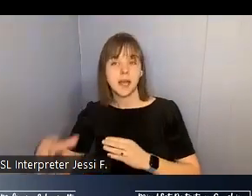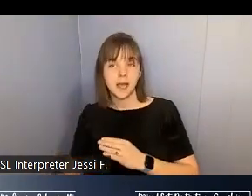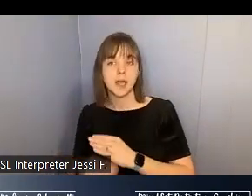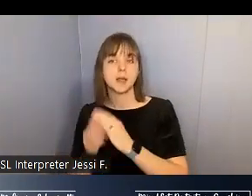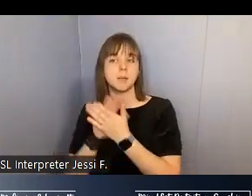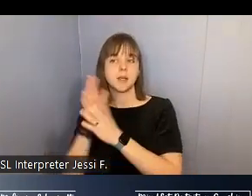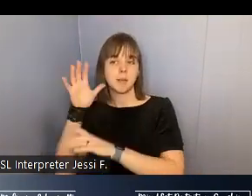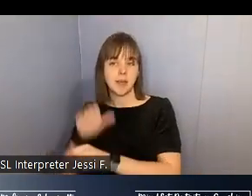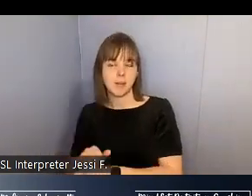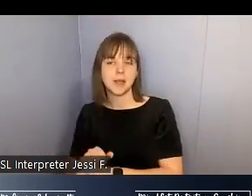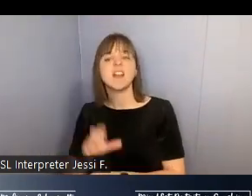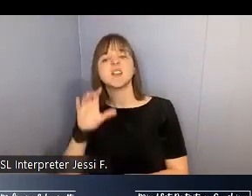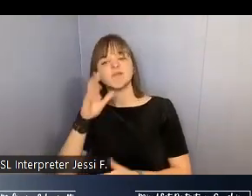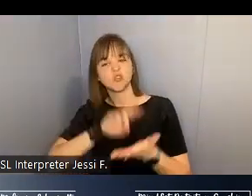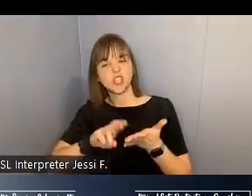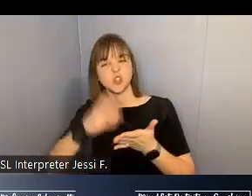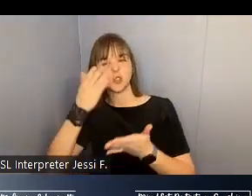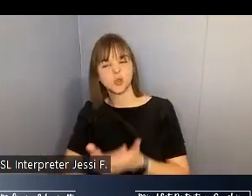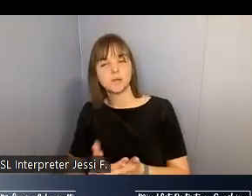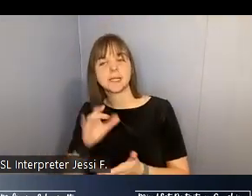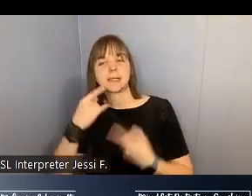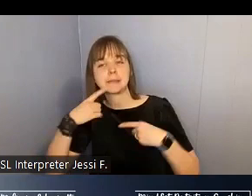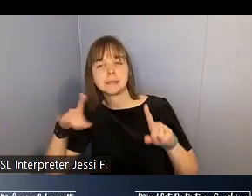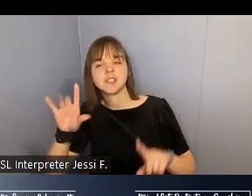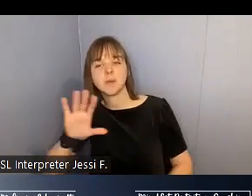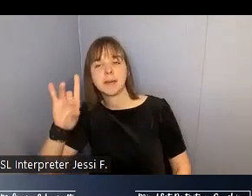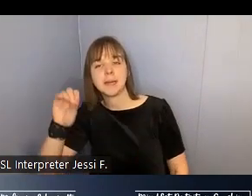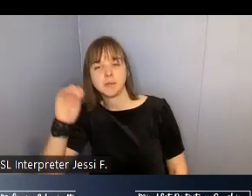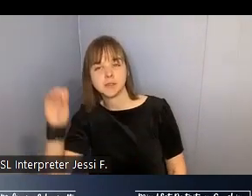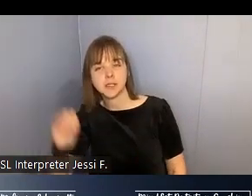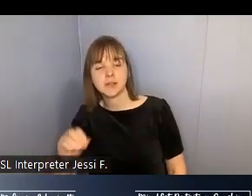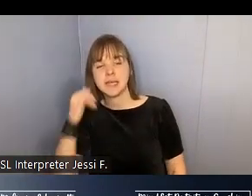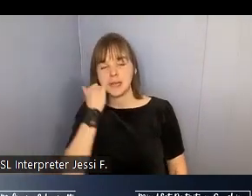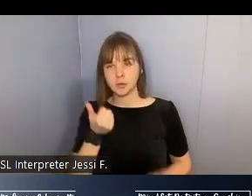The minute we start to take on two, three, or more behaviors, that rate of success plummets to 35%,